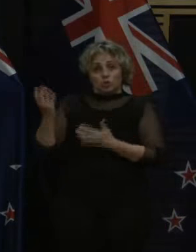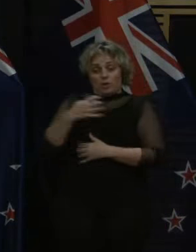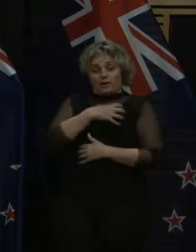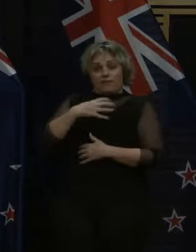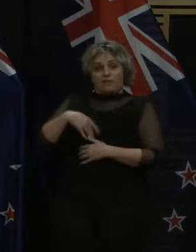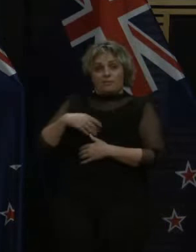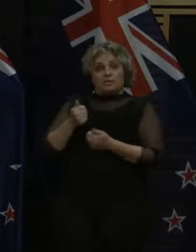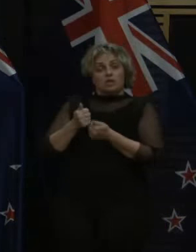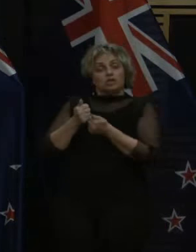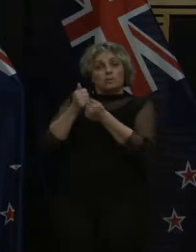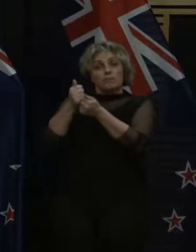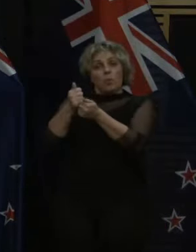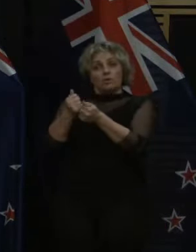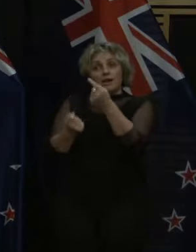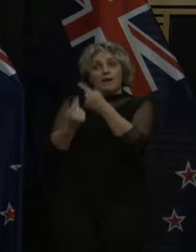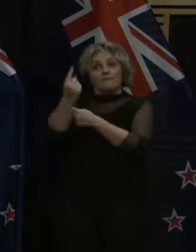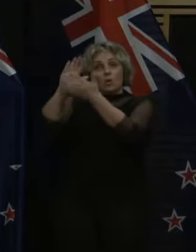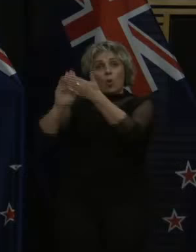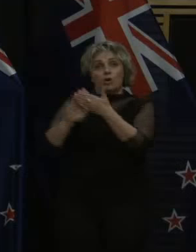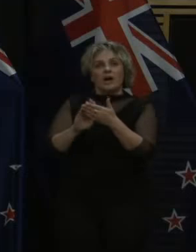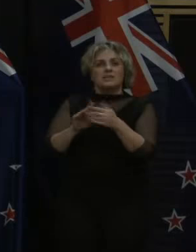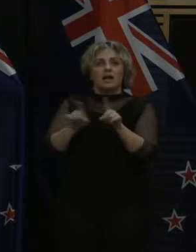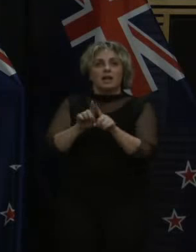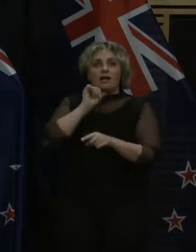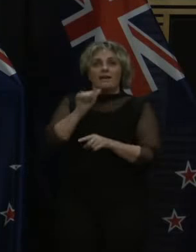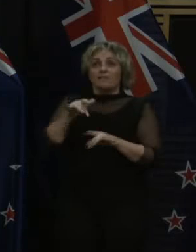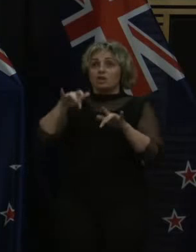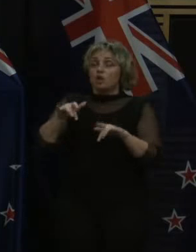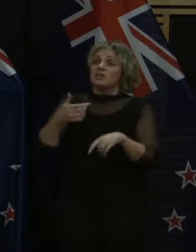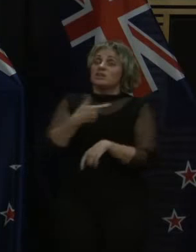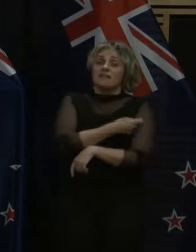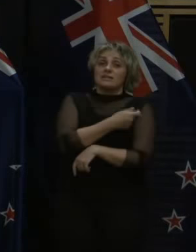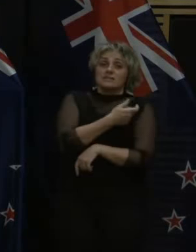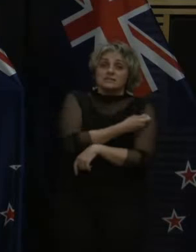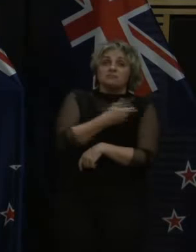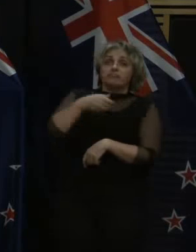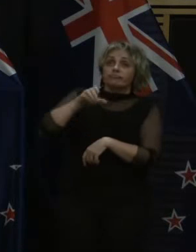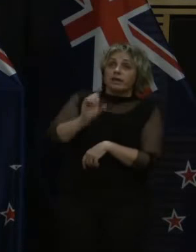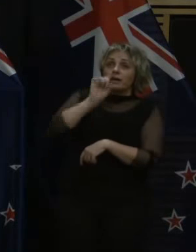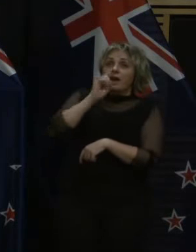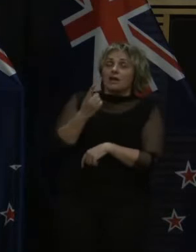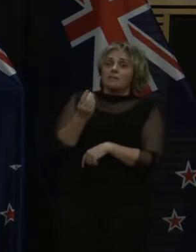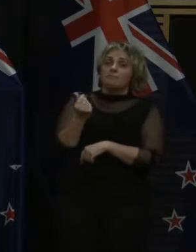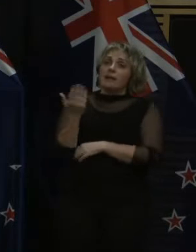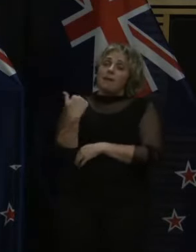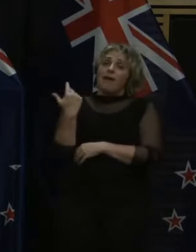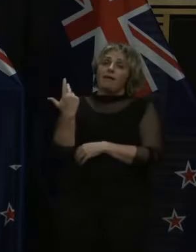through a group quickly. Will you offer any support